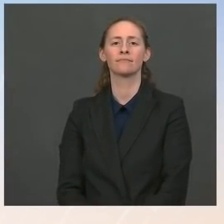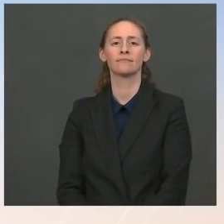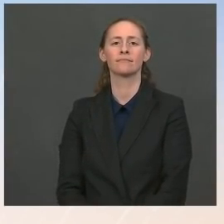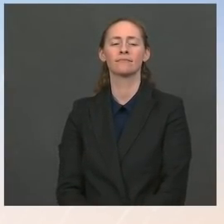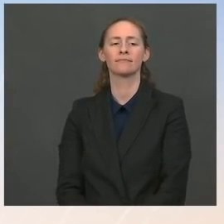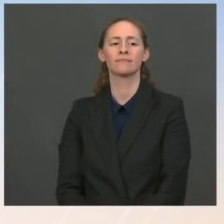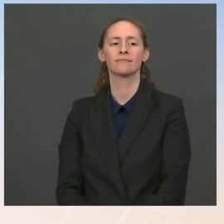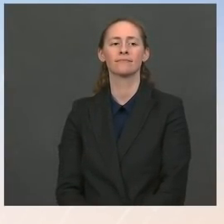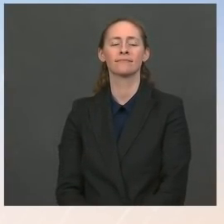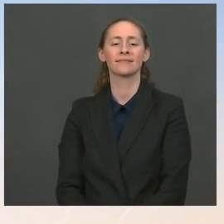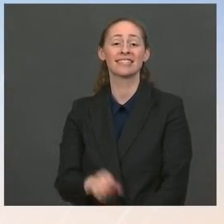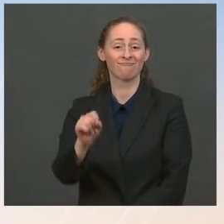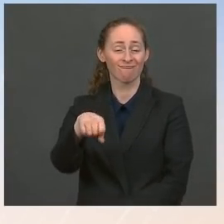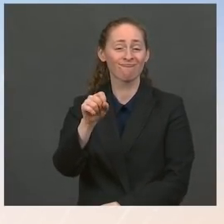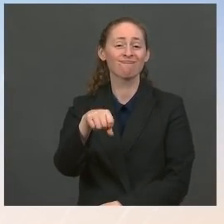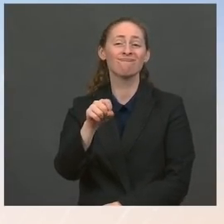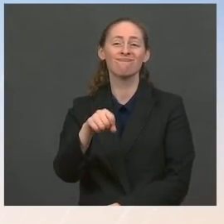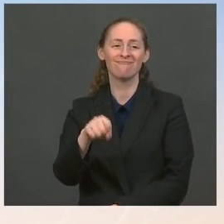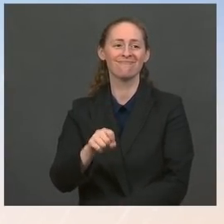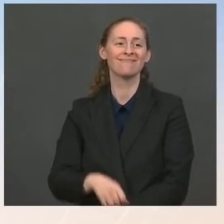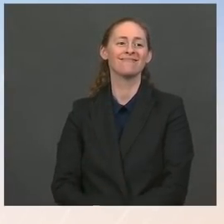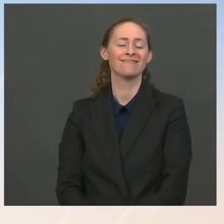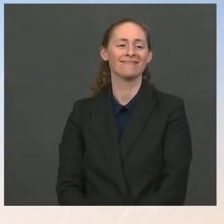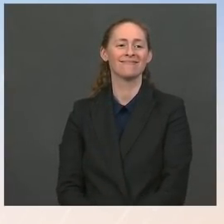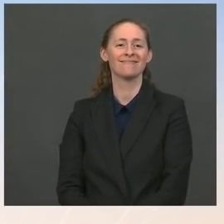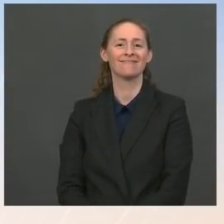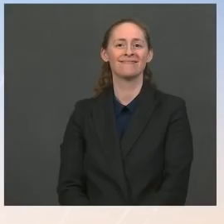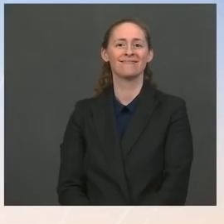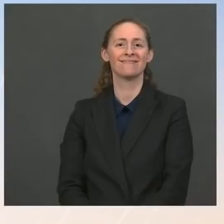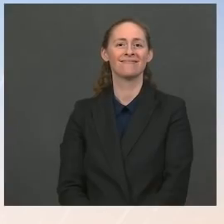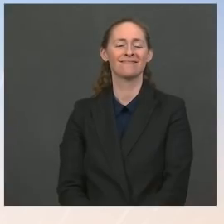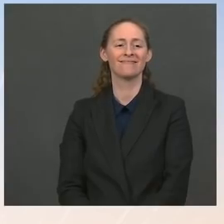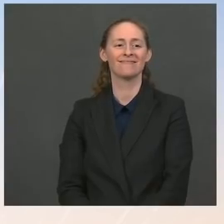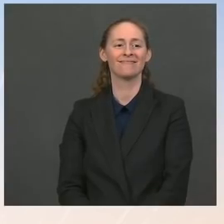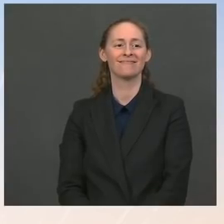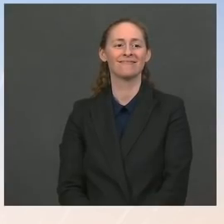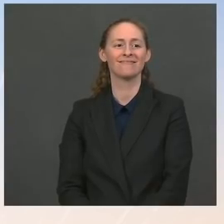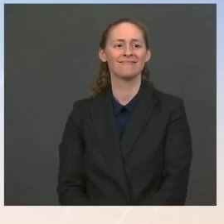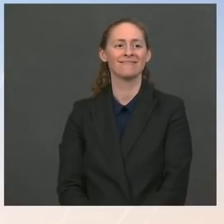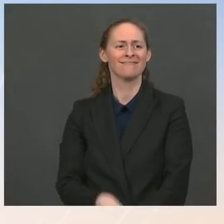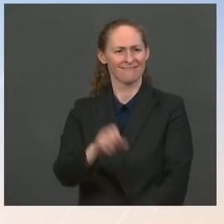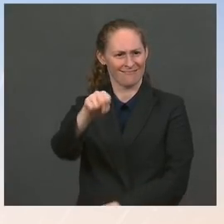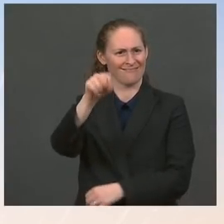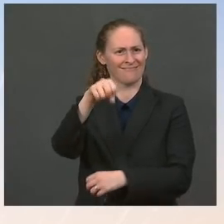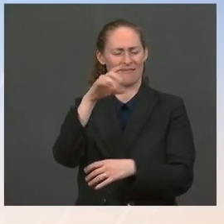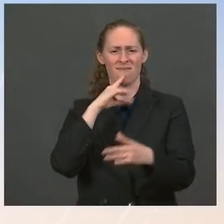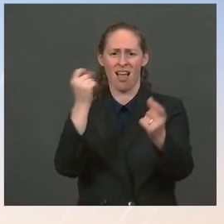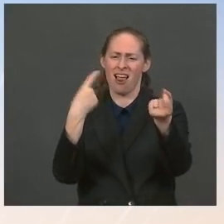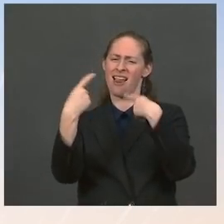The Press: You should take questions from this side of the room. The Press: Yeah, there's like five more rows here. Ms. Jean-Pierre: Tomorrow, guys. Tomorrow.